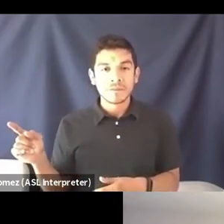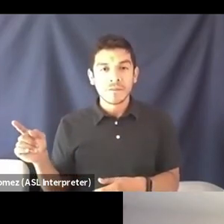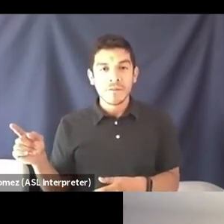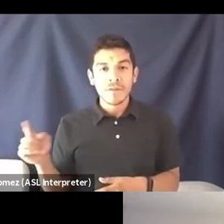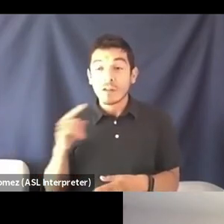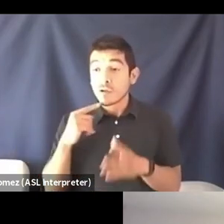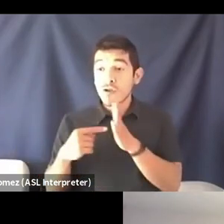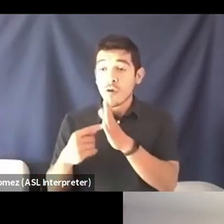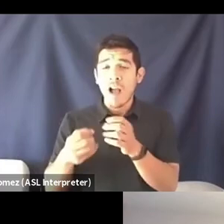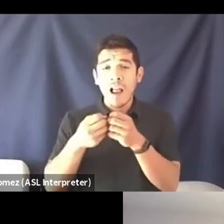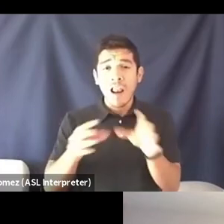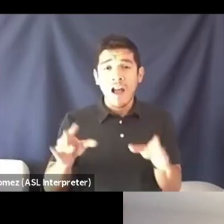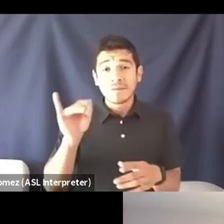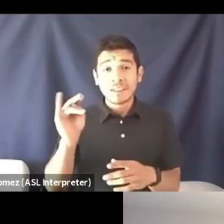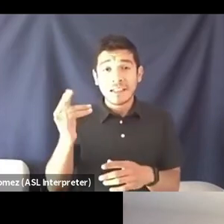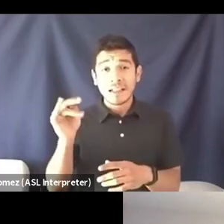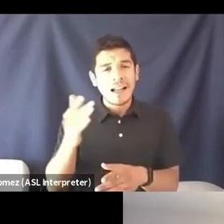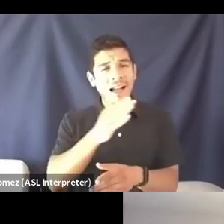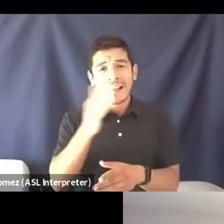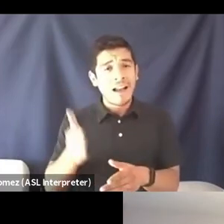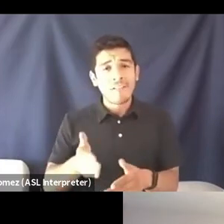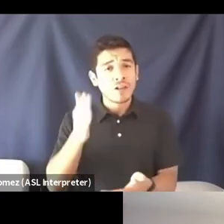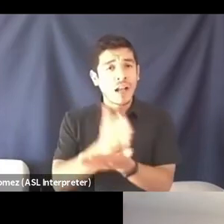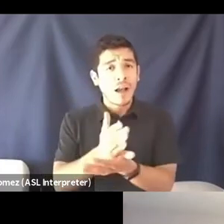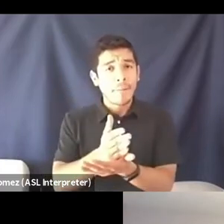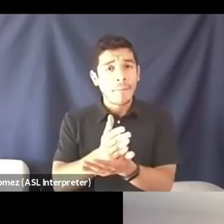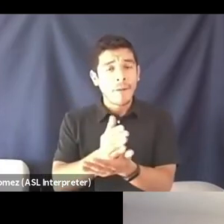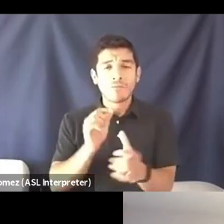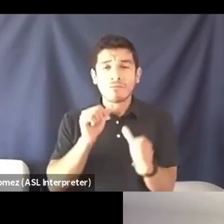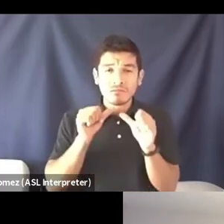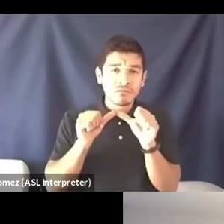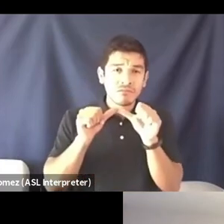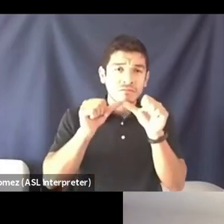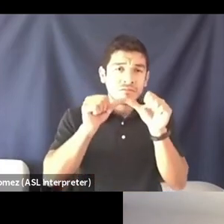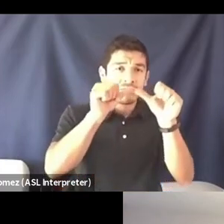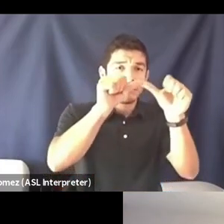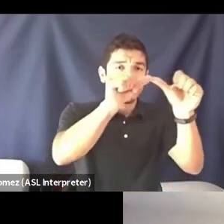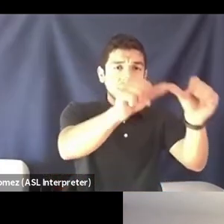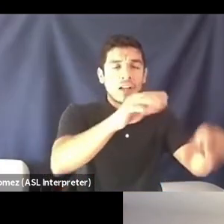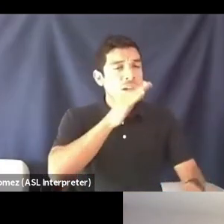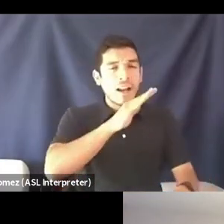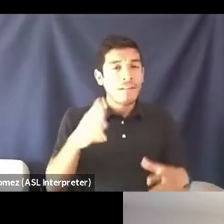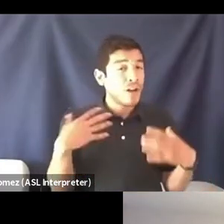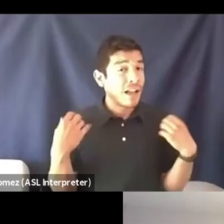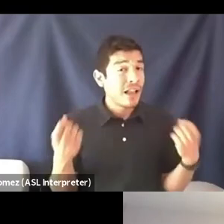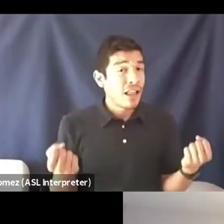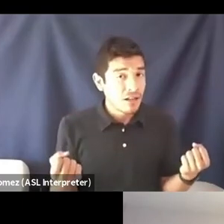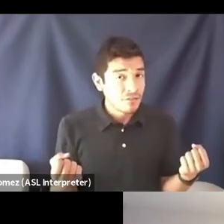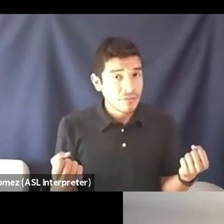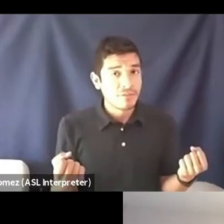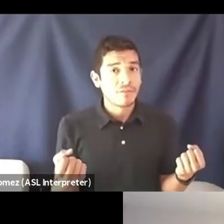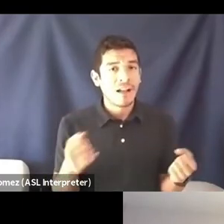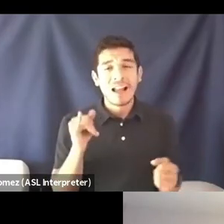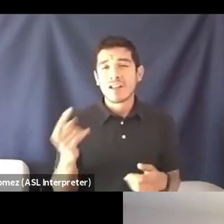is never over like this. It's not something that is ever going to heal really. And it's always a part of their life.